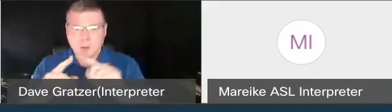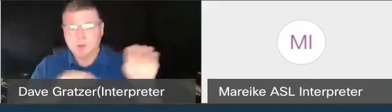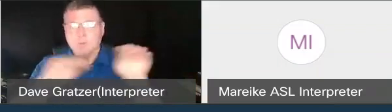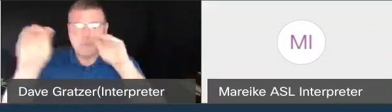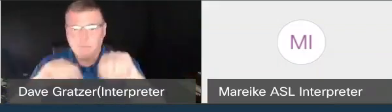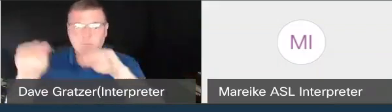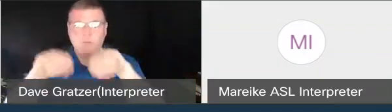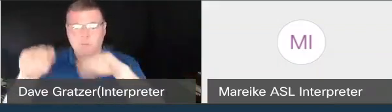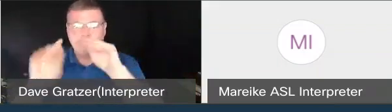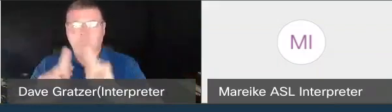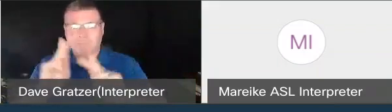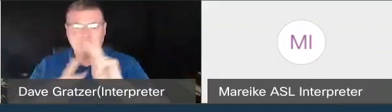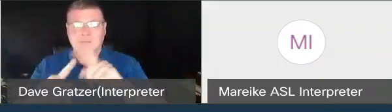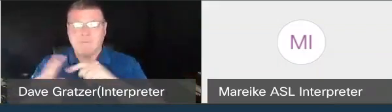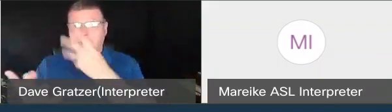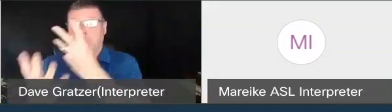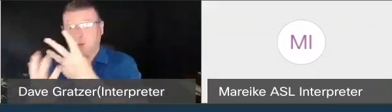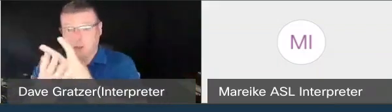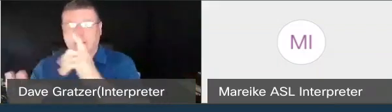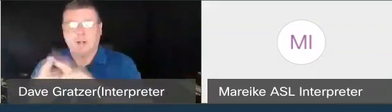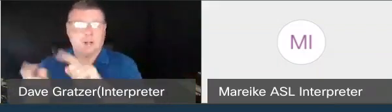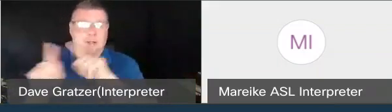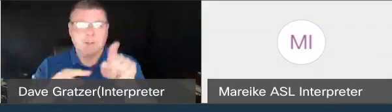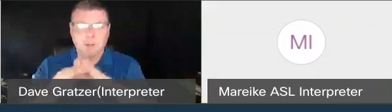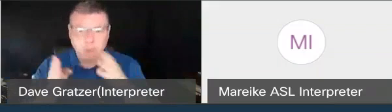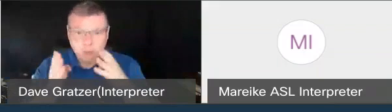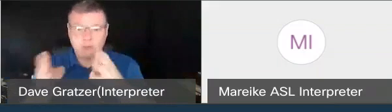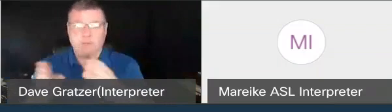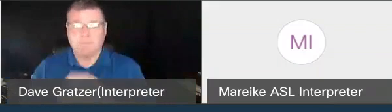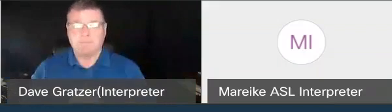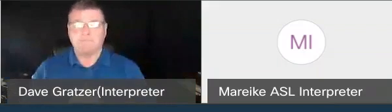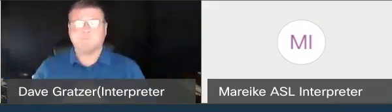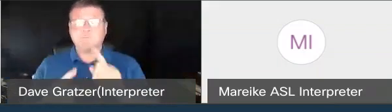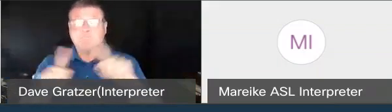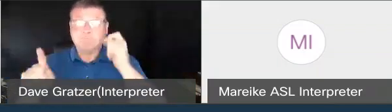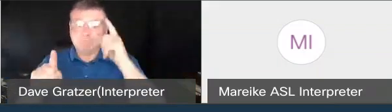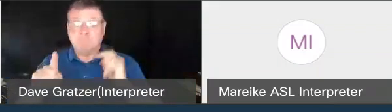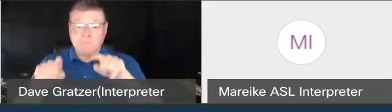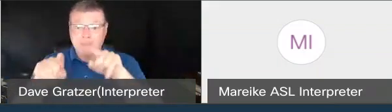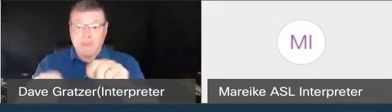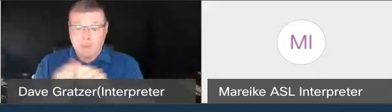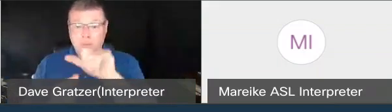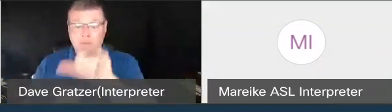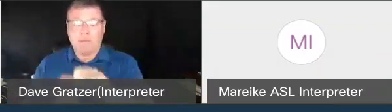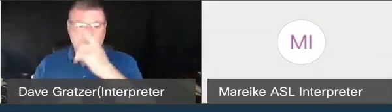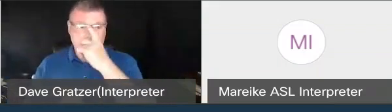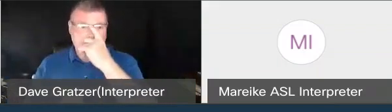from, uh, incarceration to the streets. But, uh, coincident with that, there is still the, uh, the problem of--